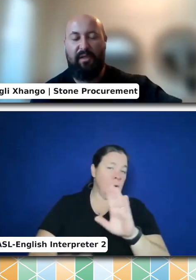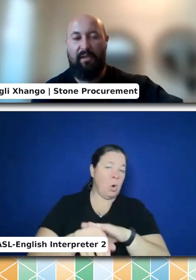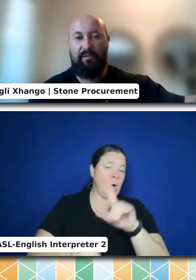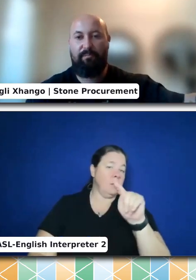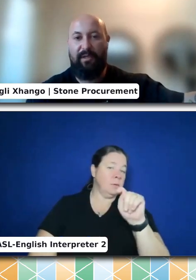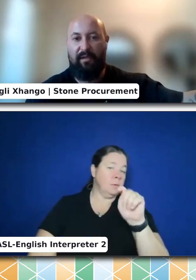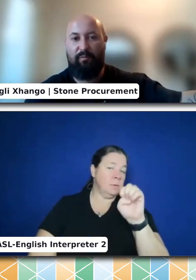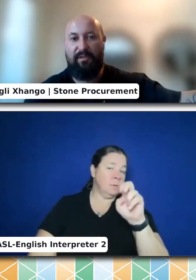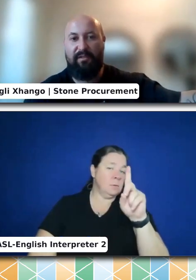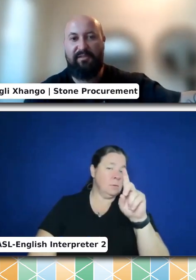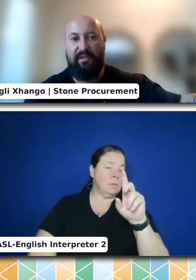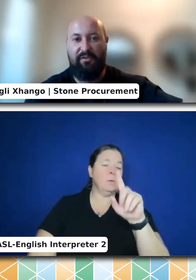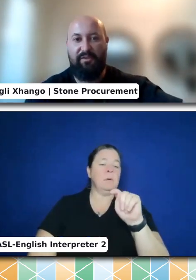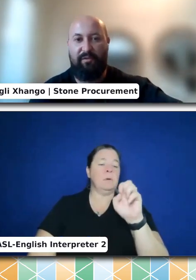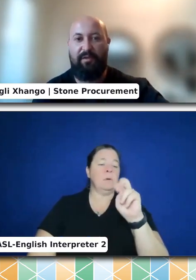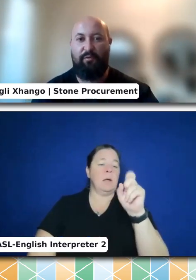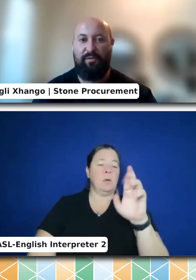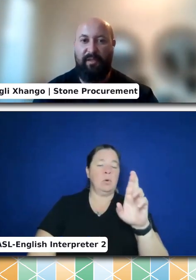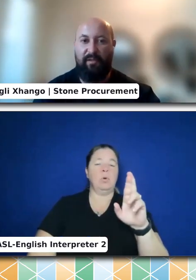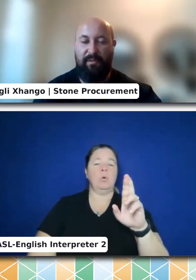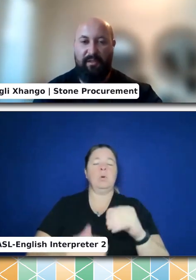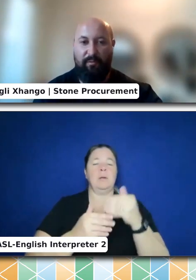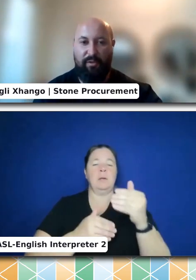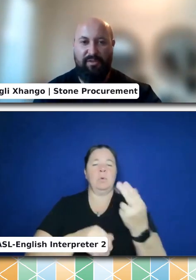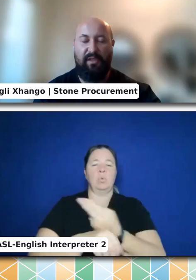But what's the next section of, uh, using my company keywords.